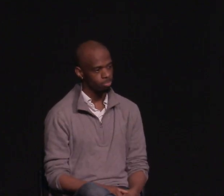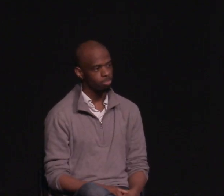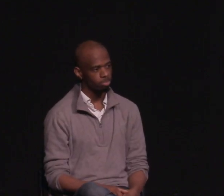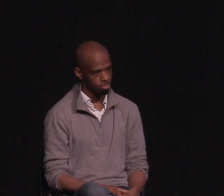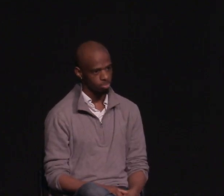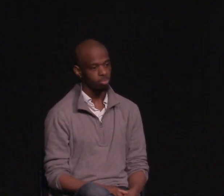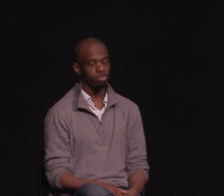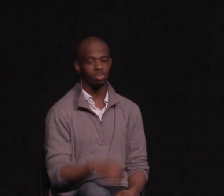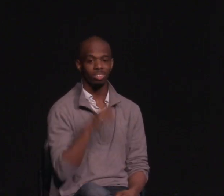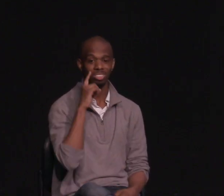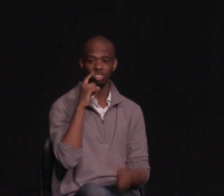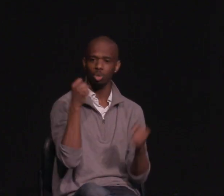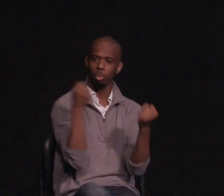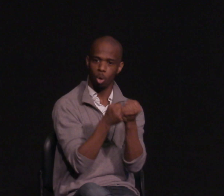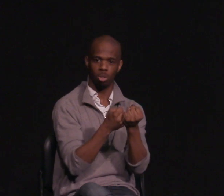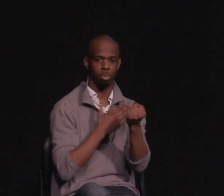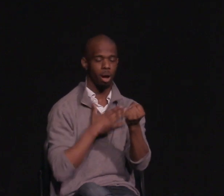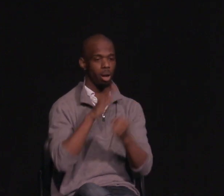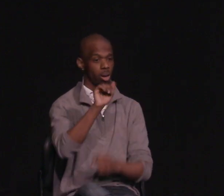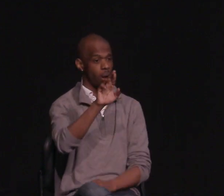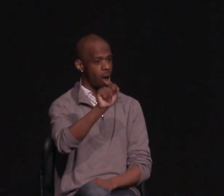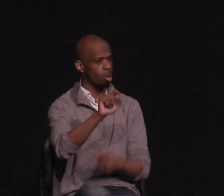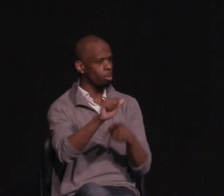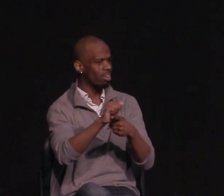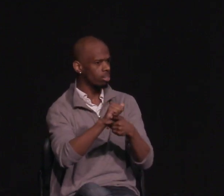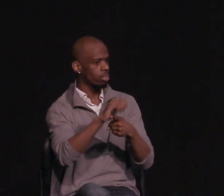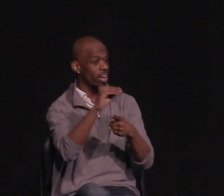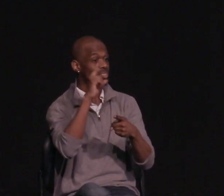supporting my art practices and for seeing me and holding the